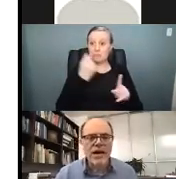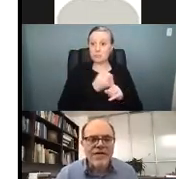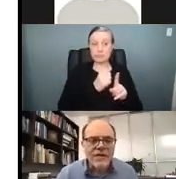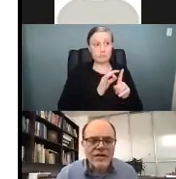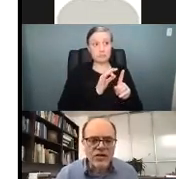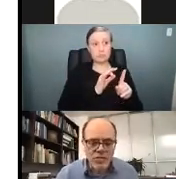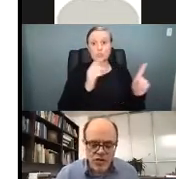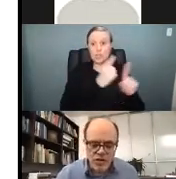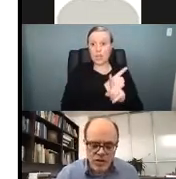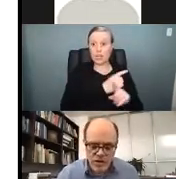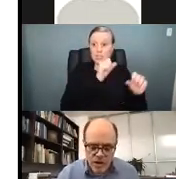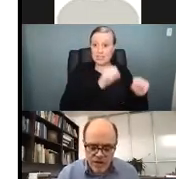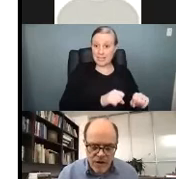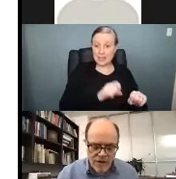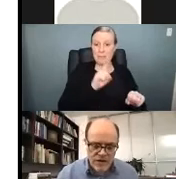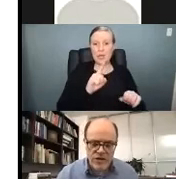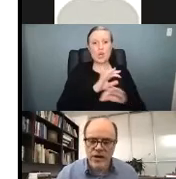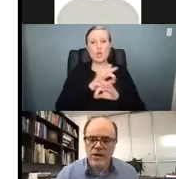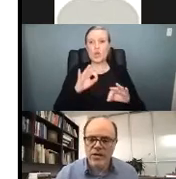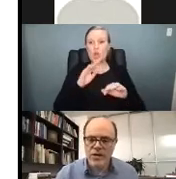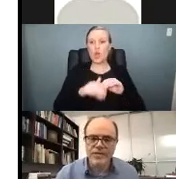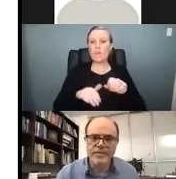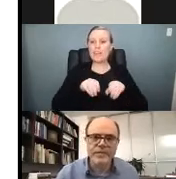in the distribution of digital inclusion.